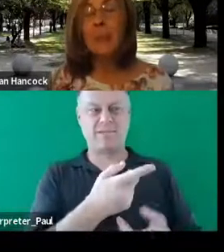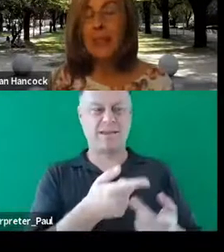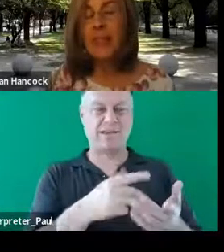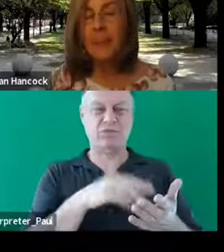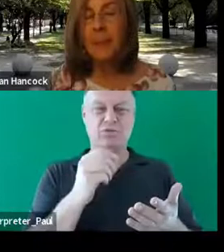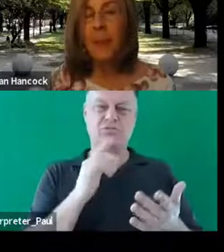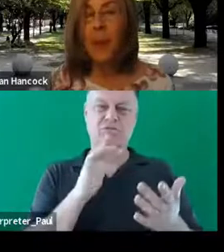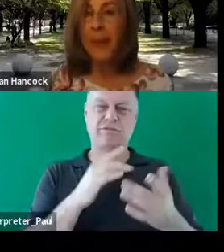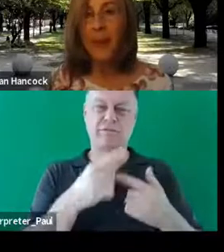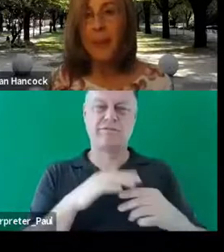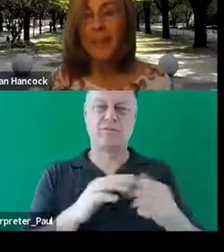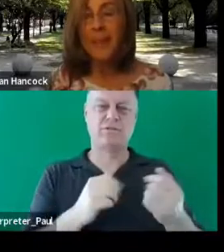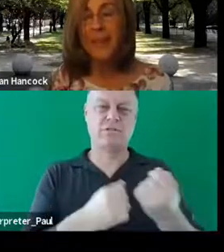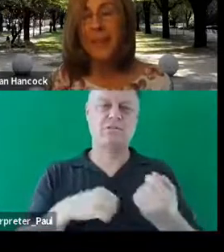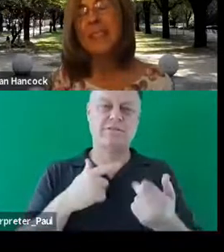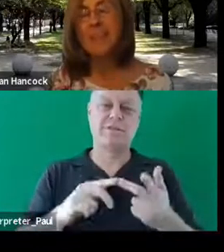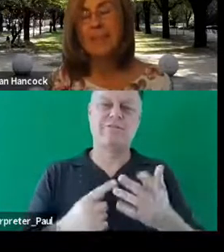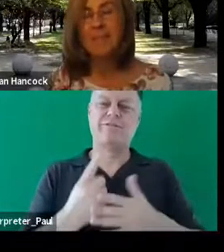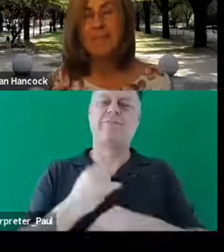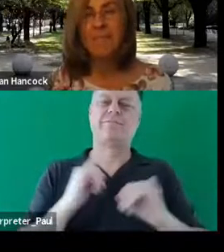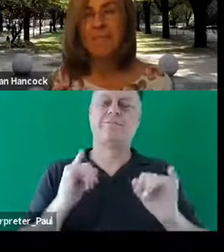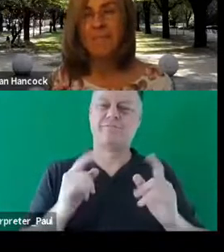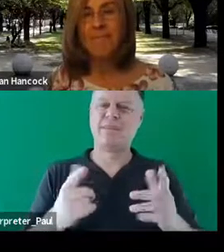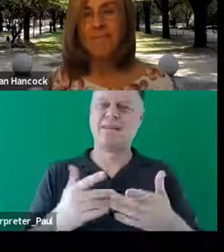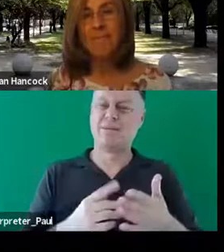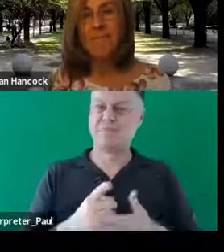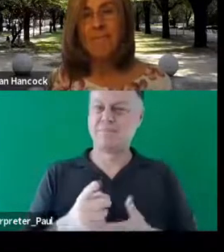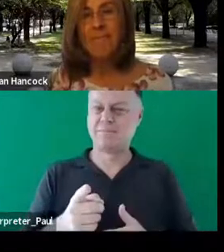really how it came about in the first instance. DEBBIE: And it sounds like it was packaged in a